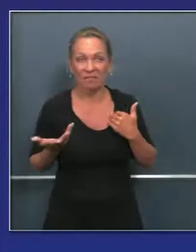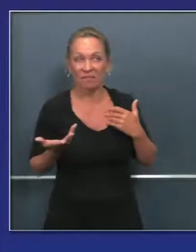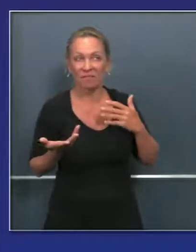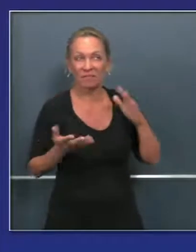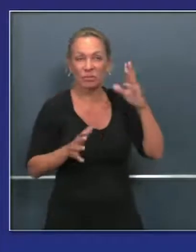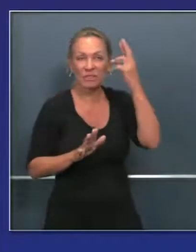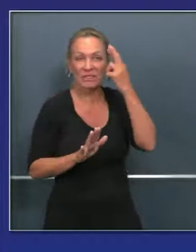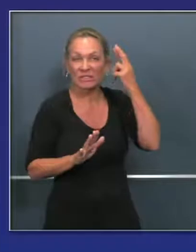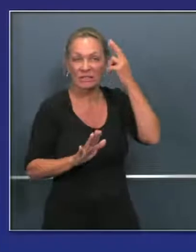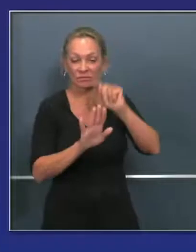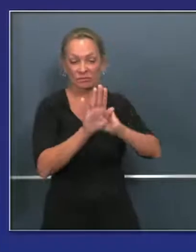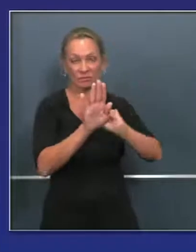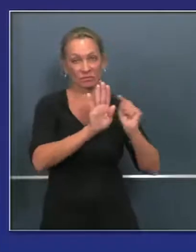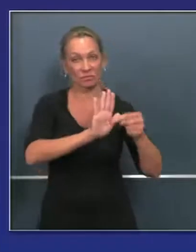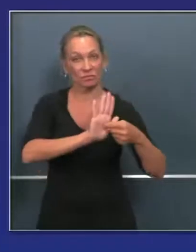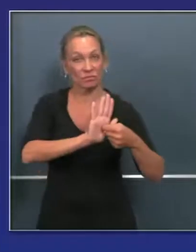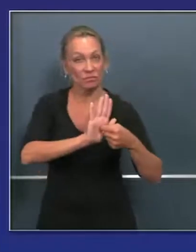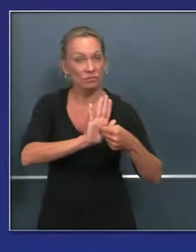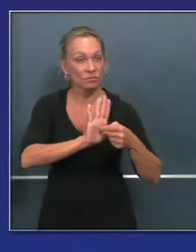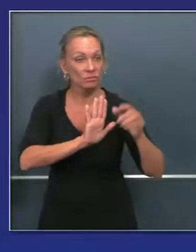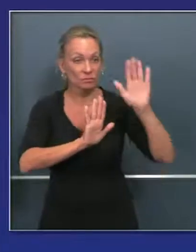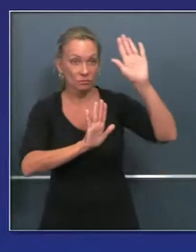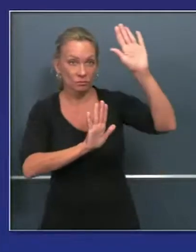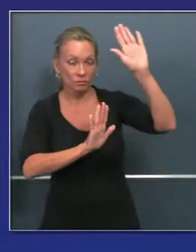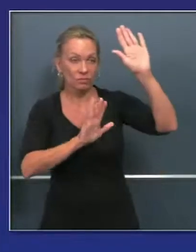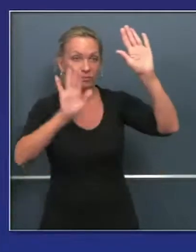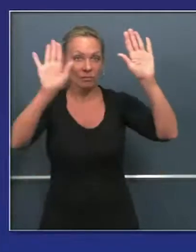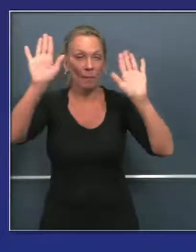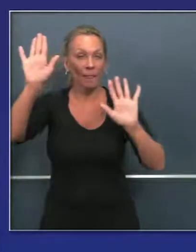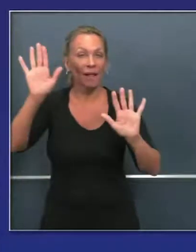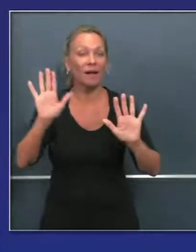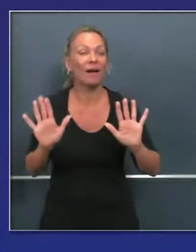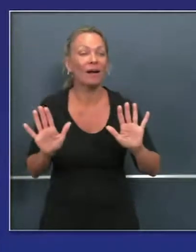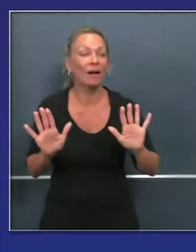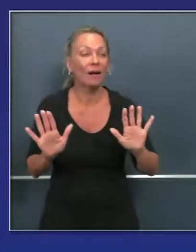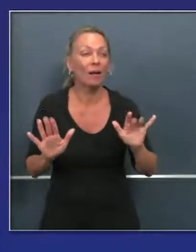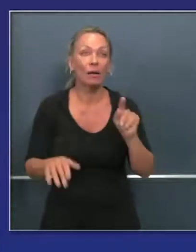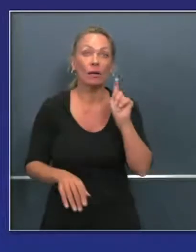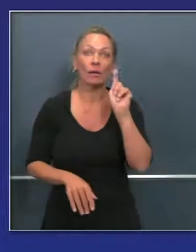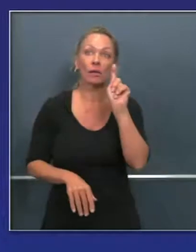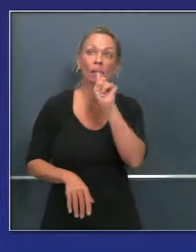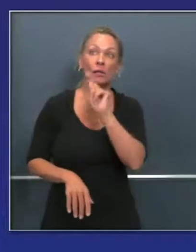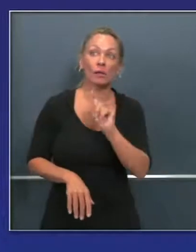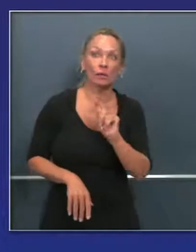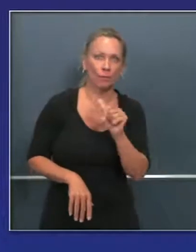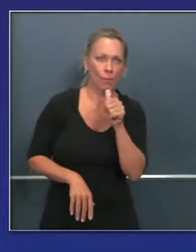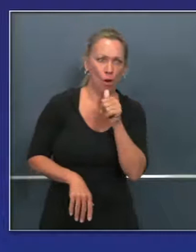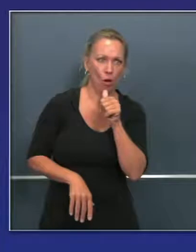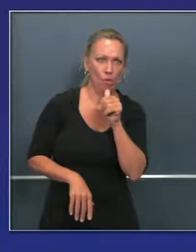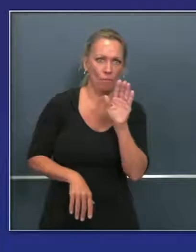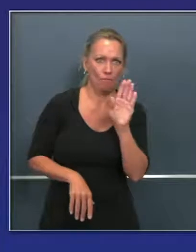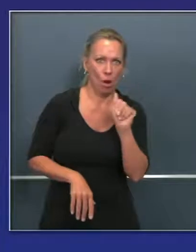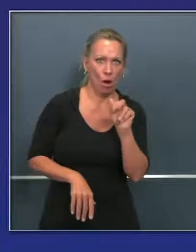not only increased but sustained and looking at high risk area high-risk areas where mixing is